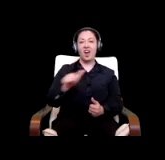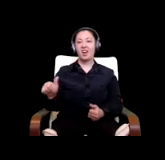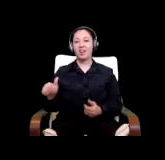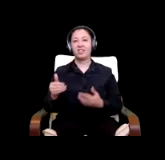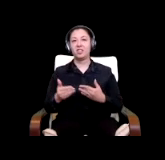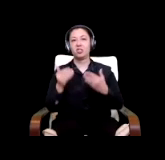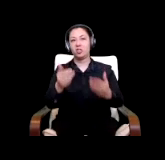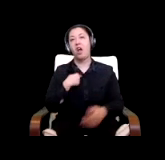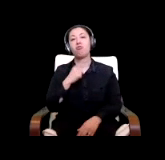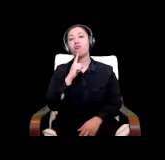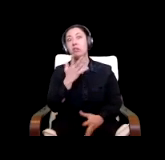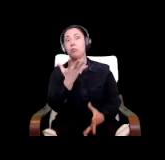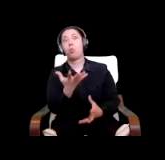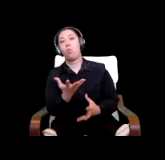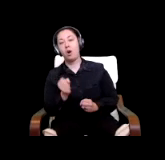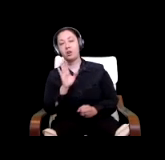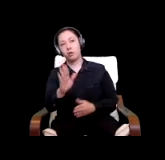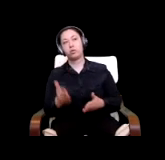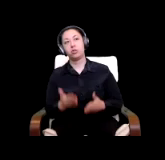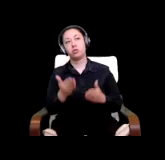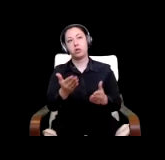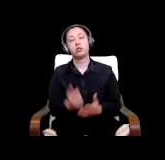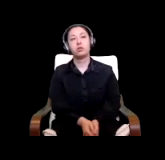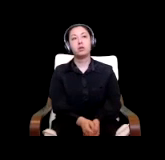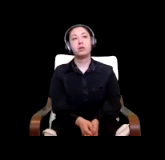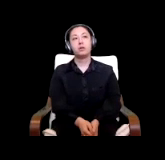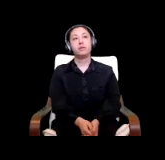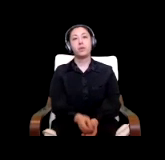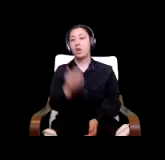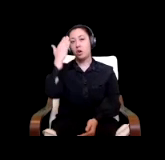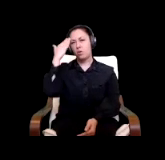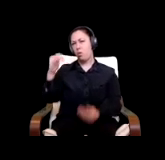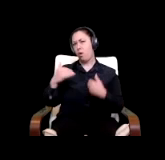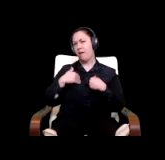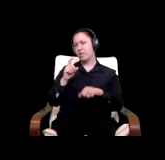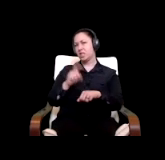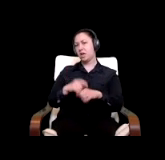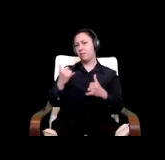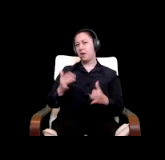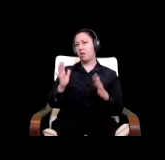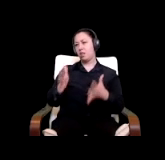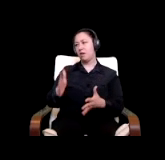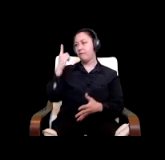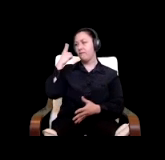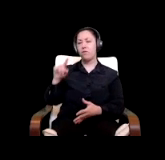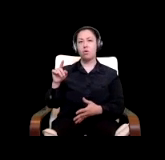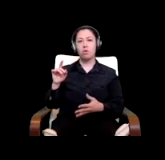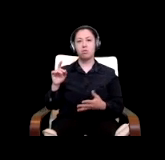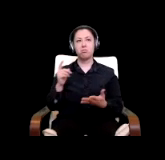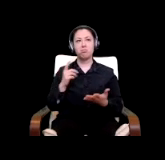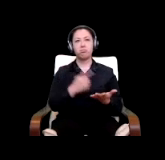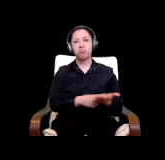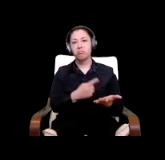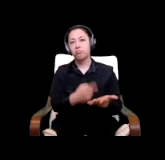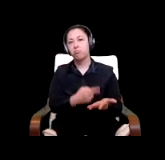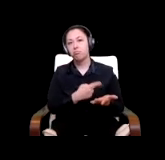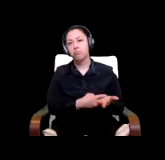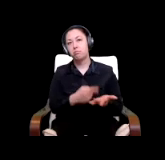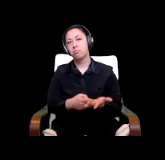I don't know if we have time for discussion but may be some things for everyone to think